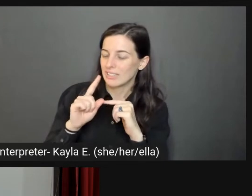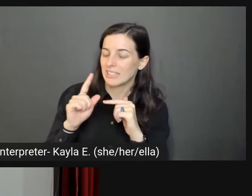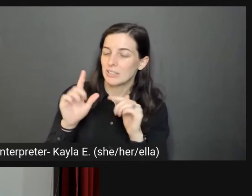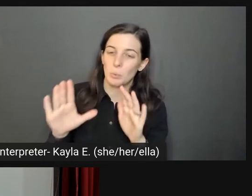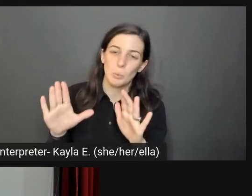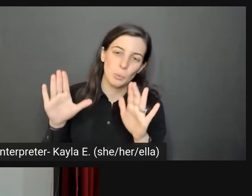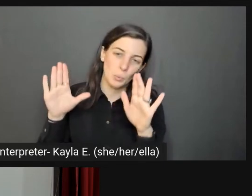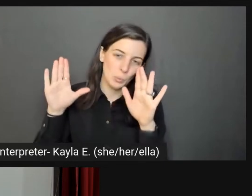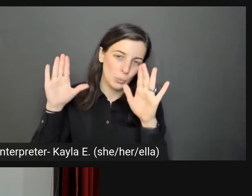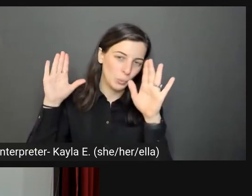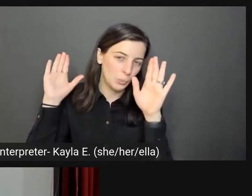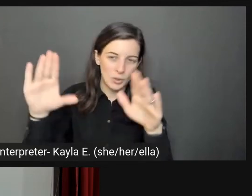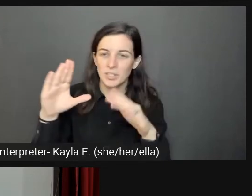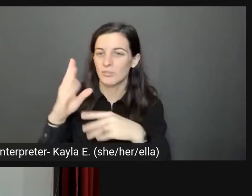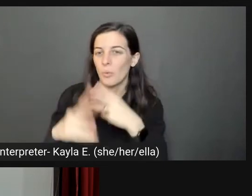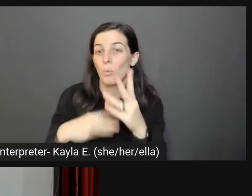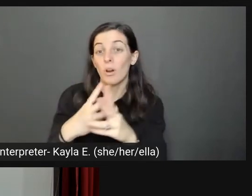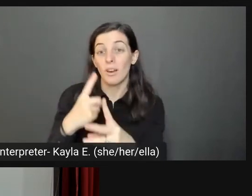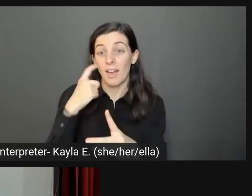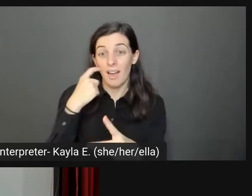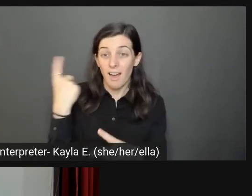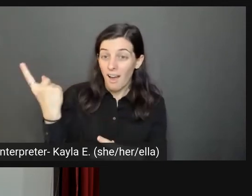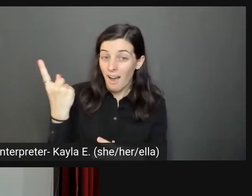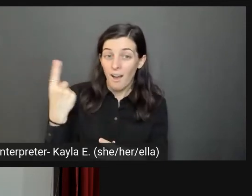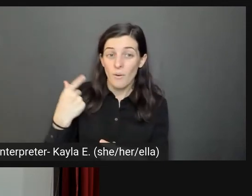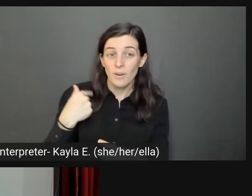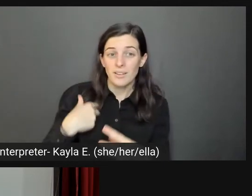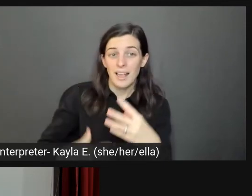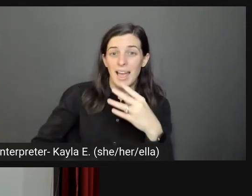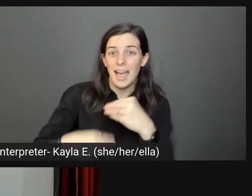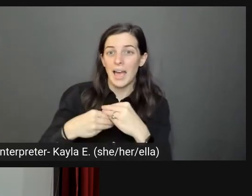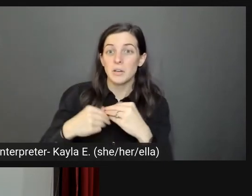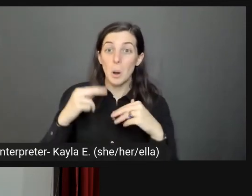Because unlike having to add a ramp to a building or an elevator